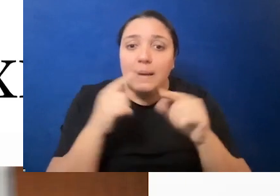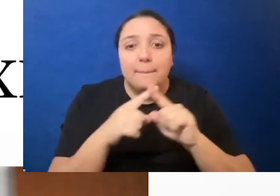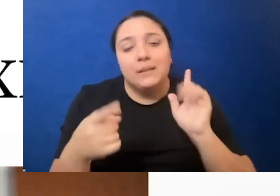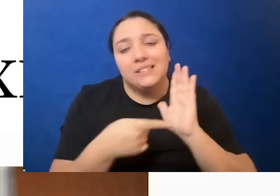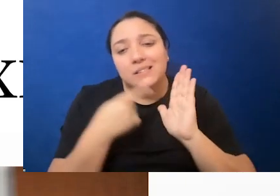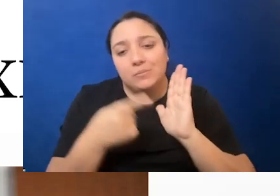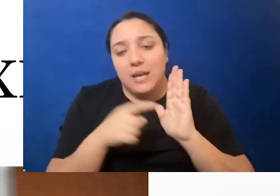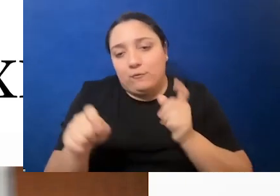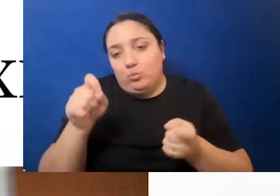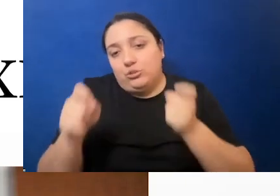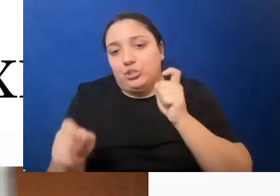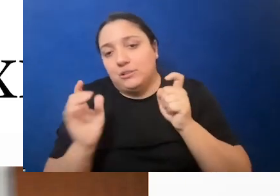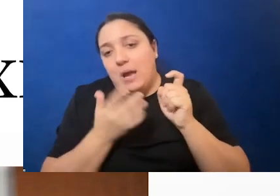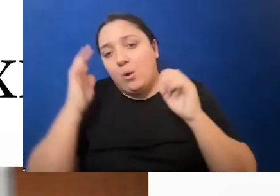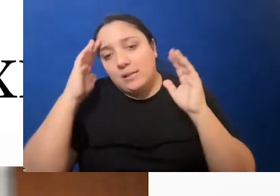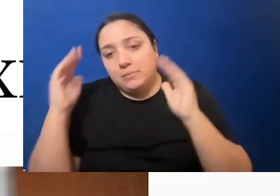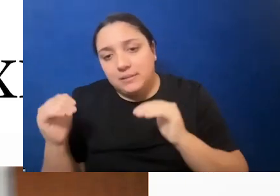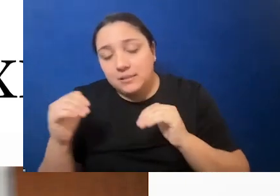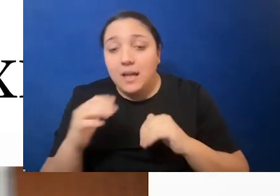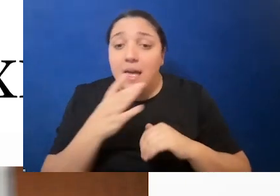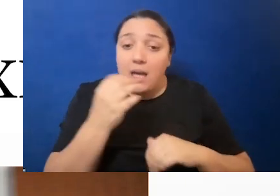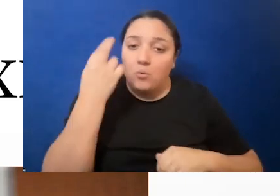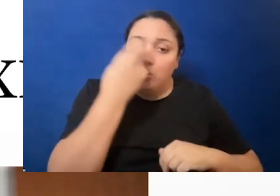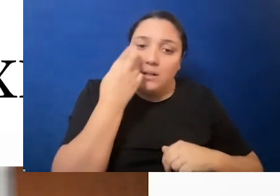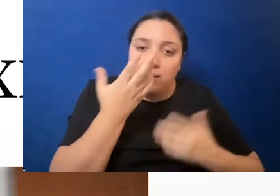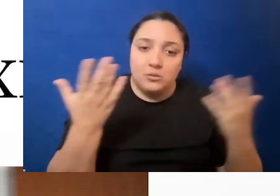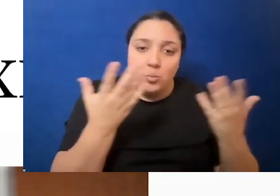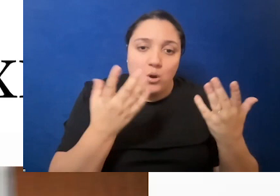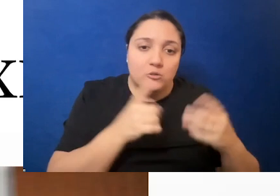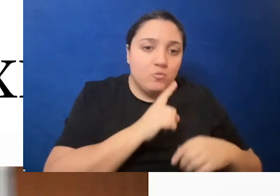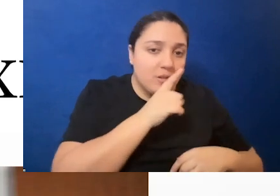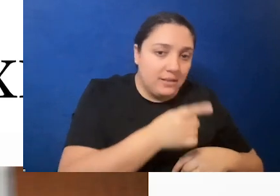OUR EXPECTATIONS AND REALIZE WHAT IS REALISTIC AND WHAT IS